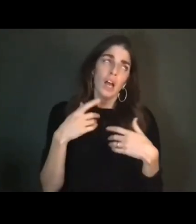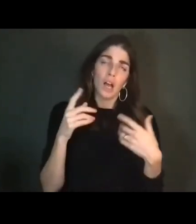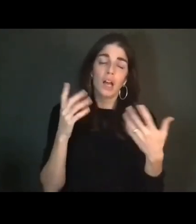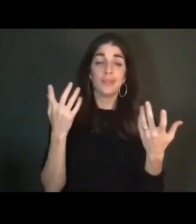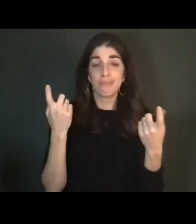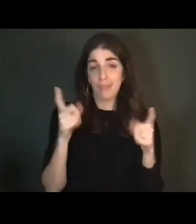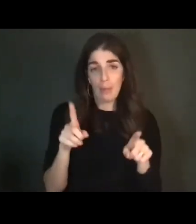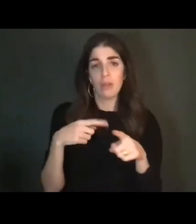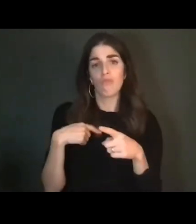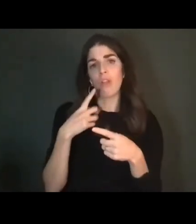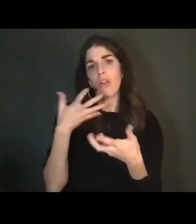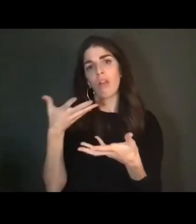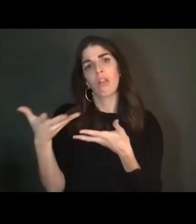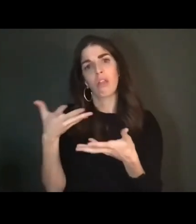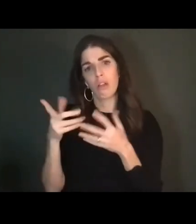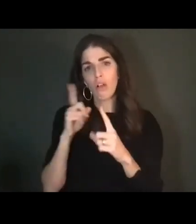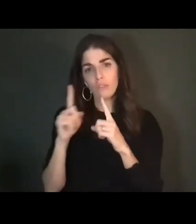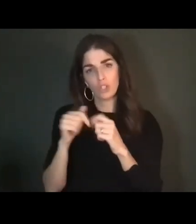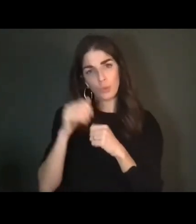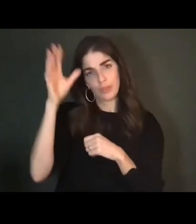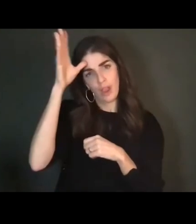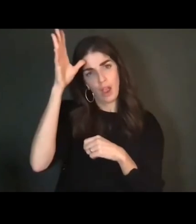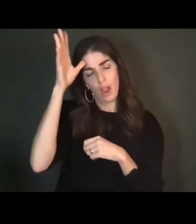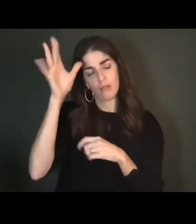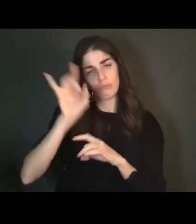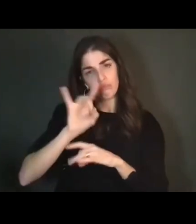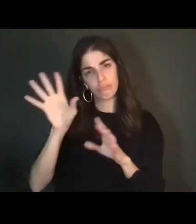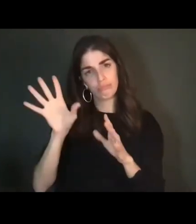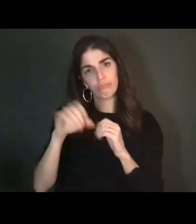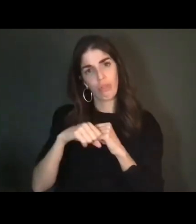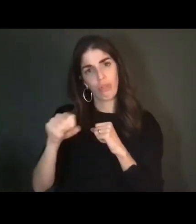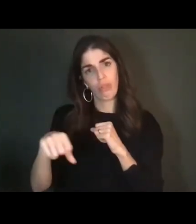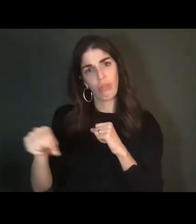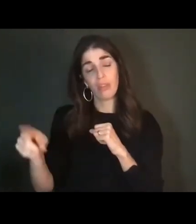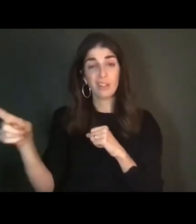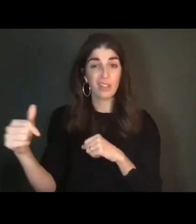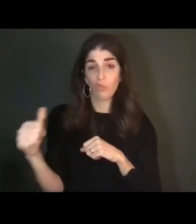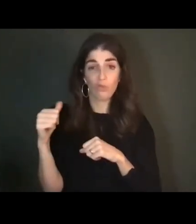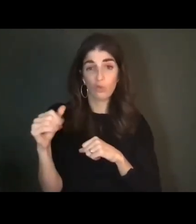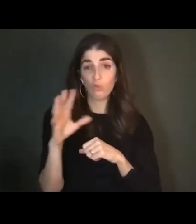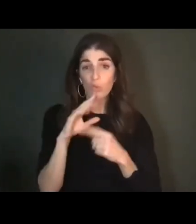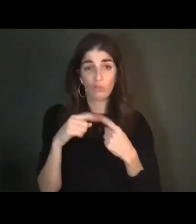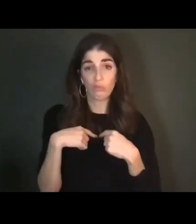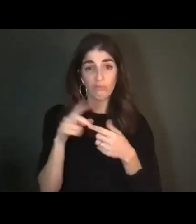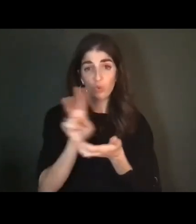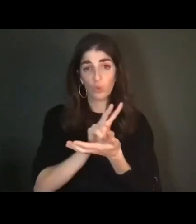with my dad. He wouldn't talk to me for two weeks, basically, he didn't talk to me at